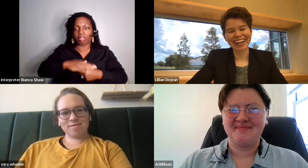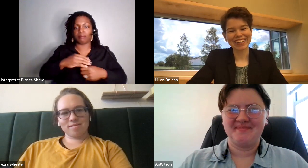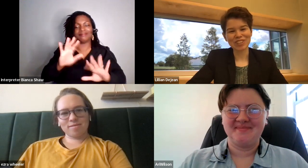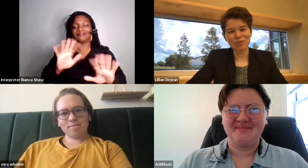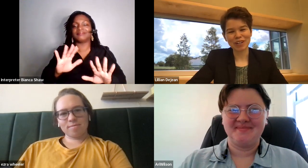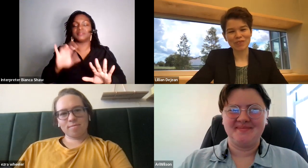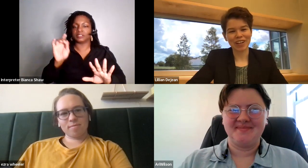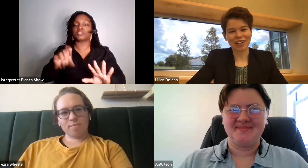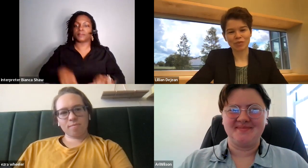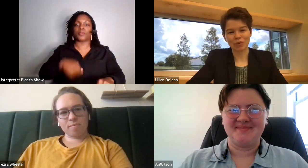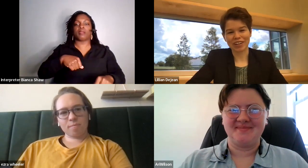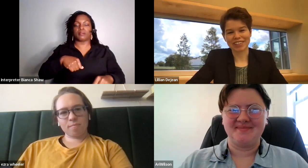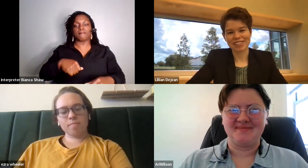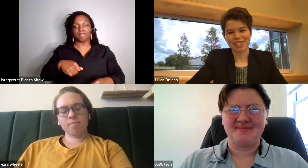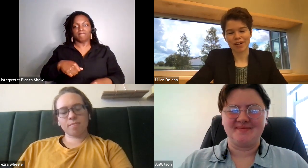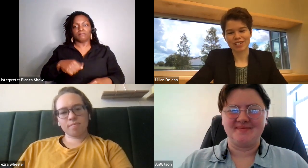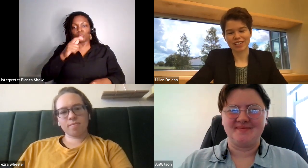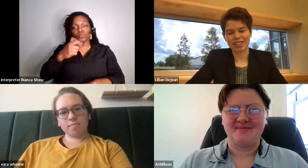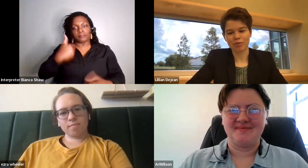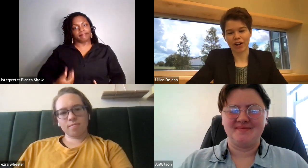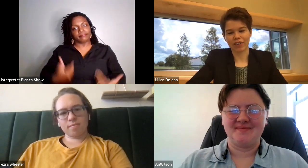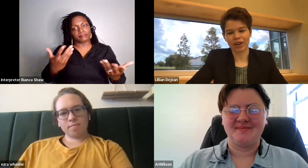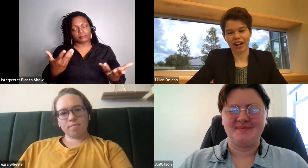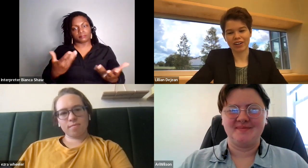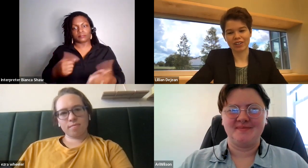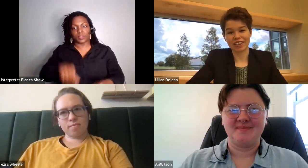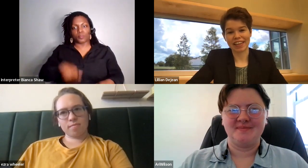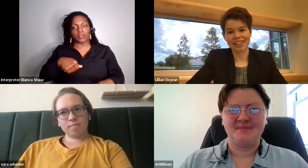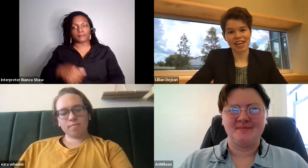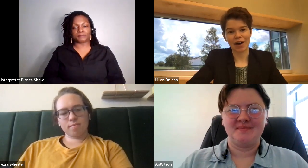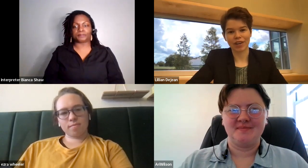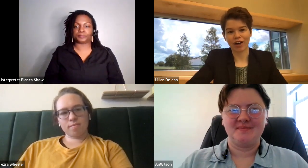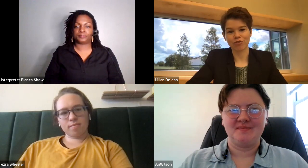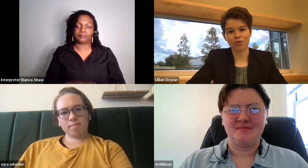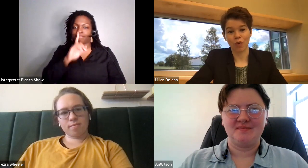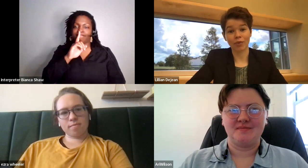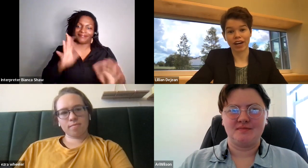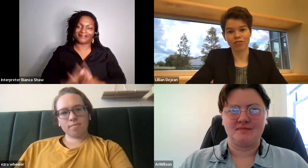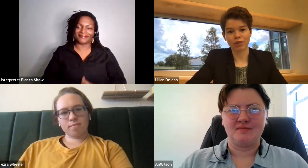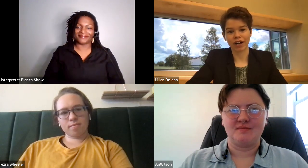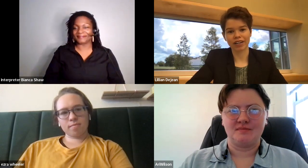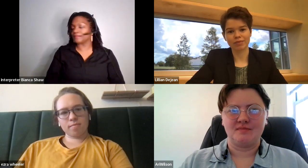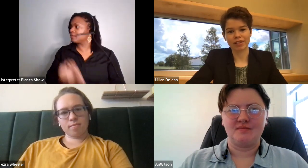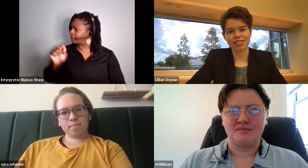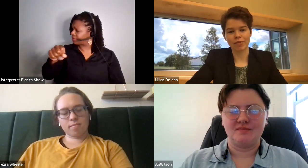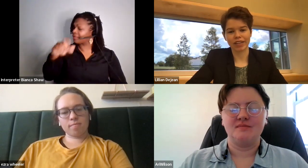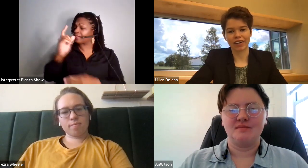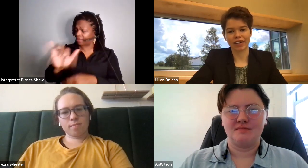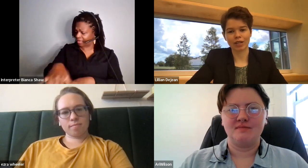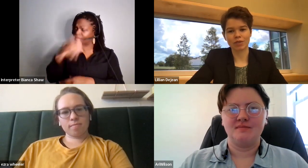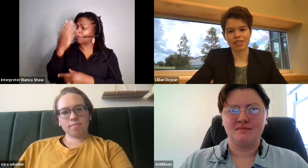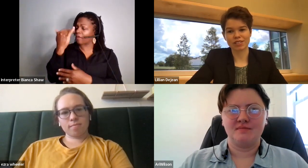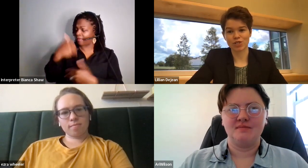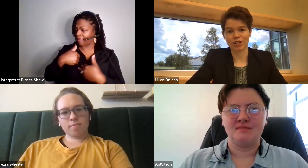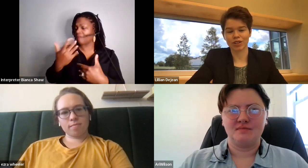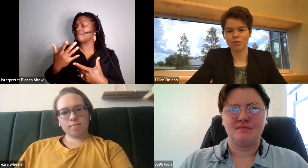Bring up a lot of good points, especially about how that's how we have Why, we have pride because coming out can be such a almost a burden.